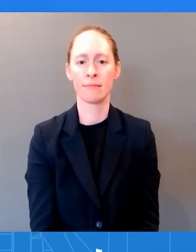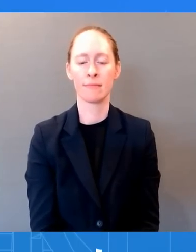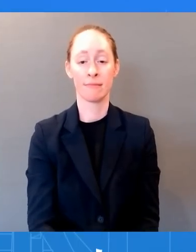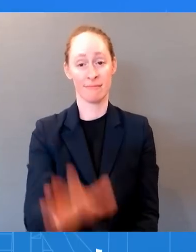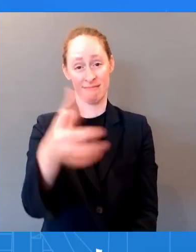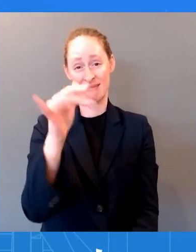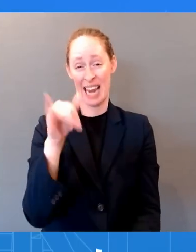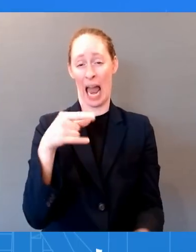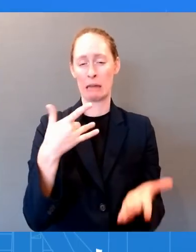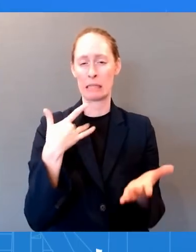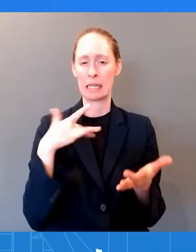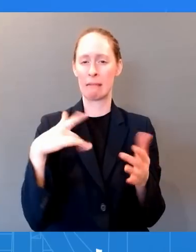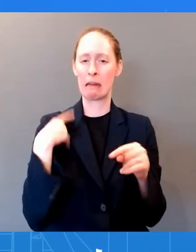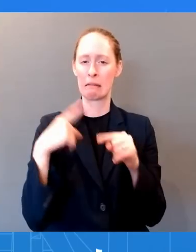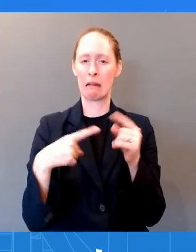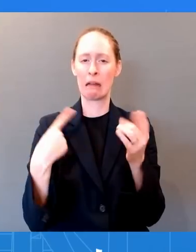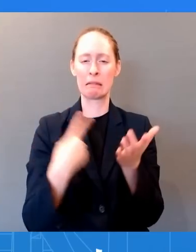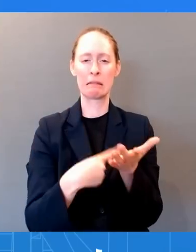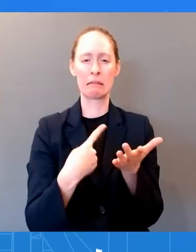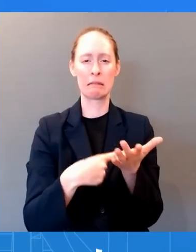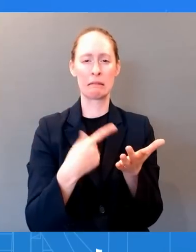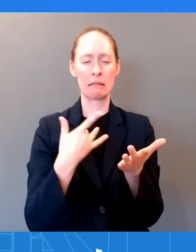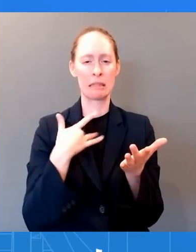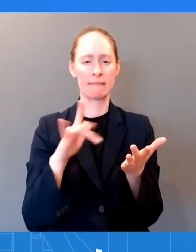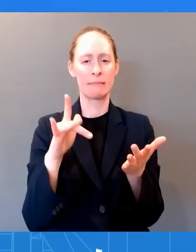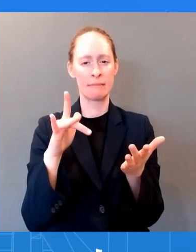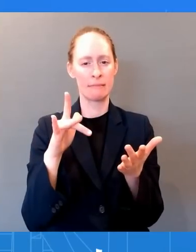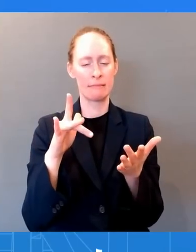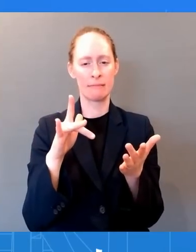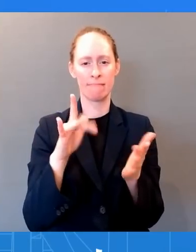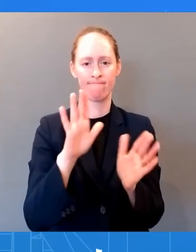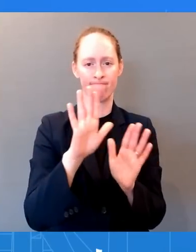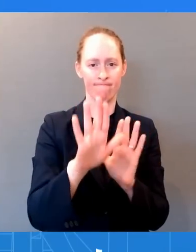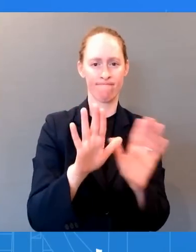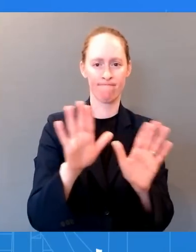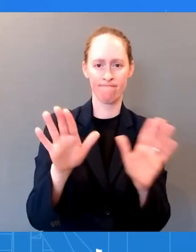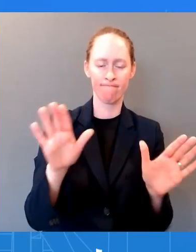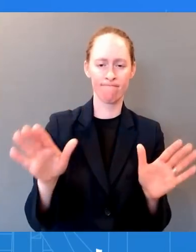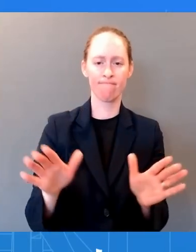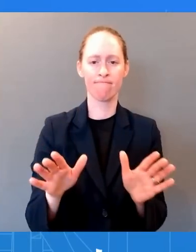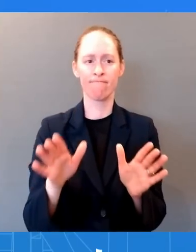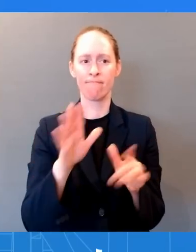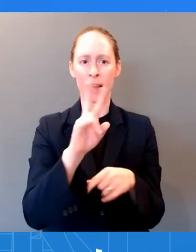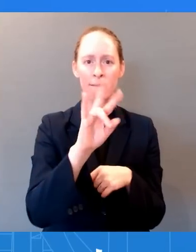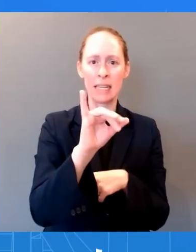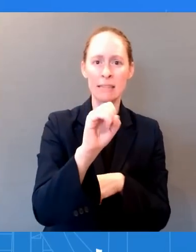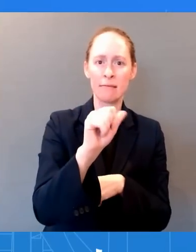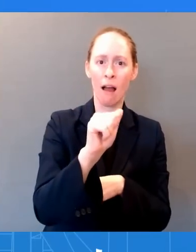Due to privacy reasons, the U.S. government also does not comment on medical information of individual travelers.